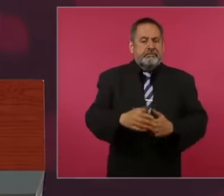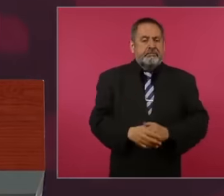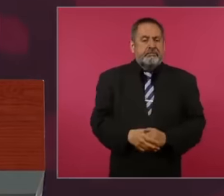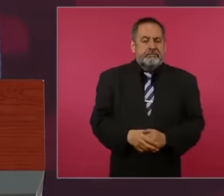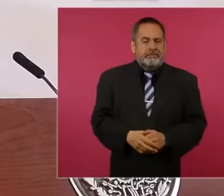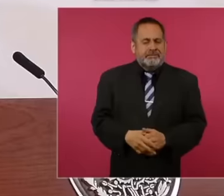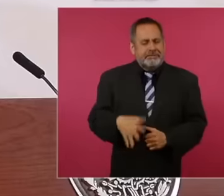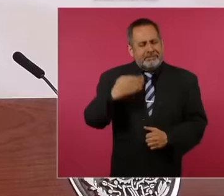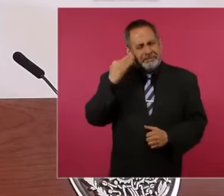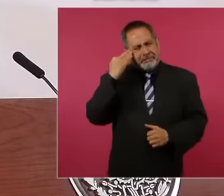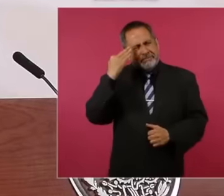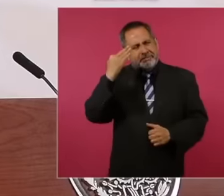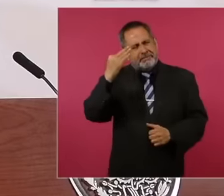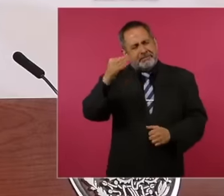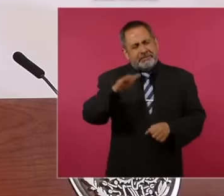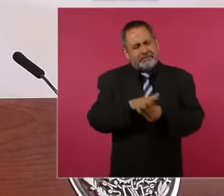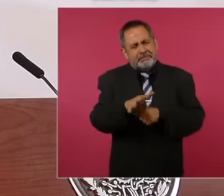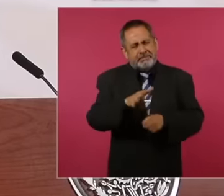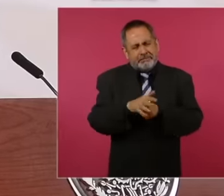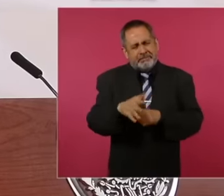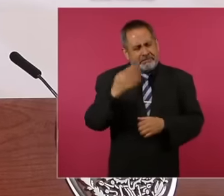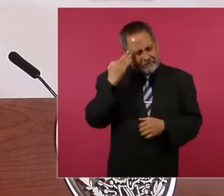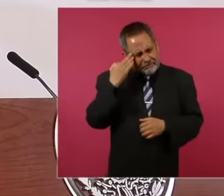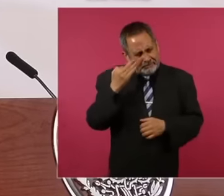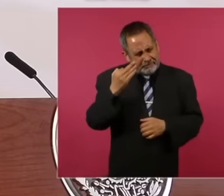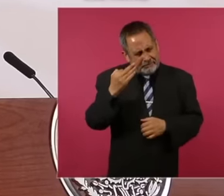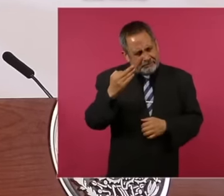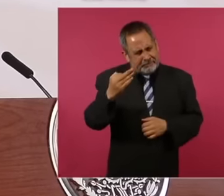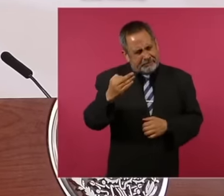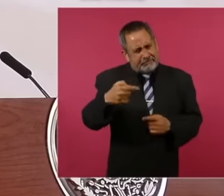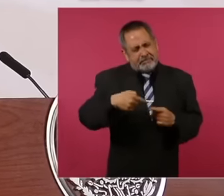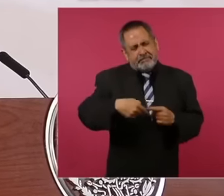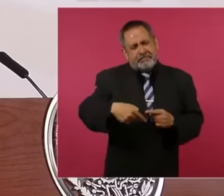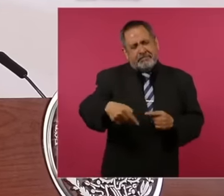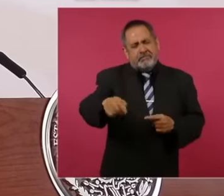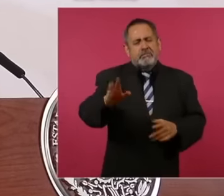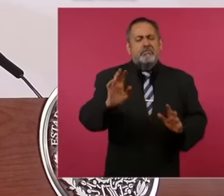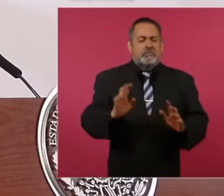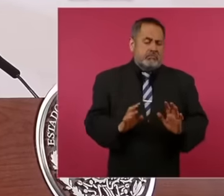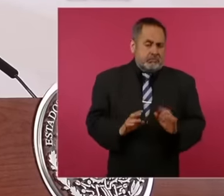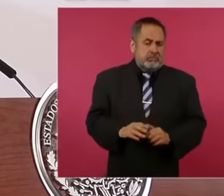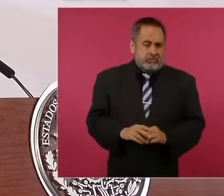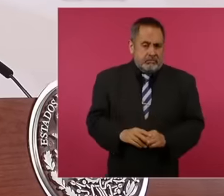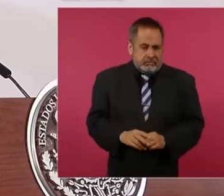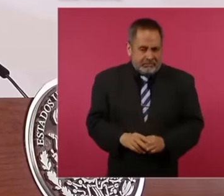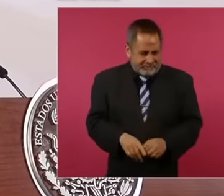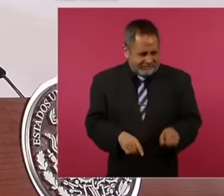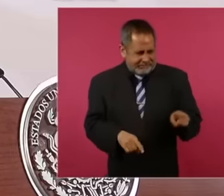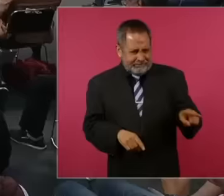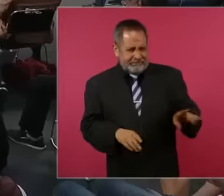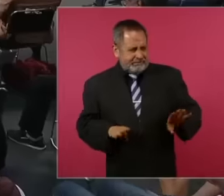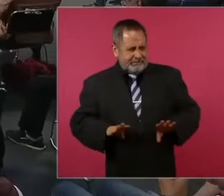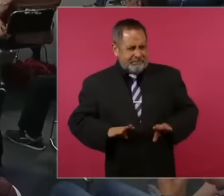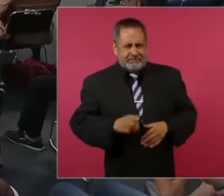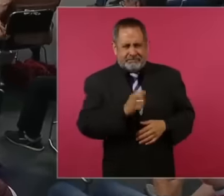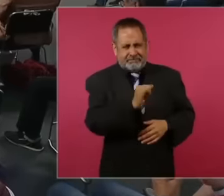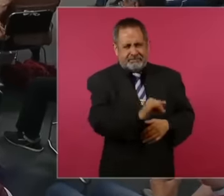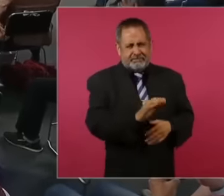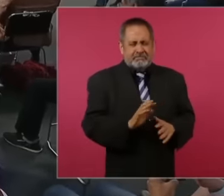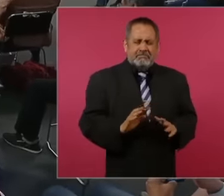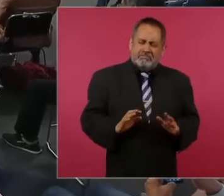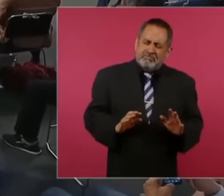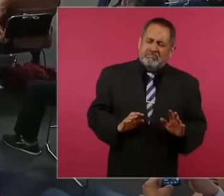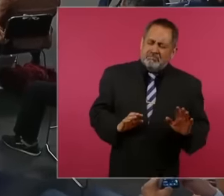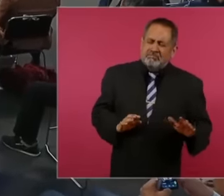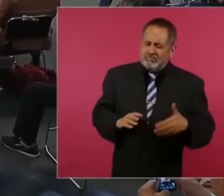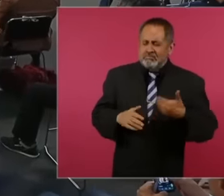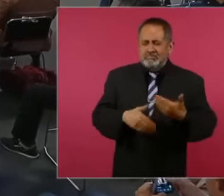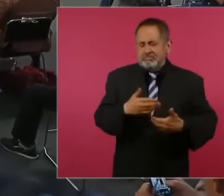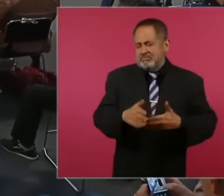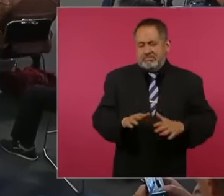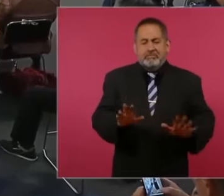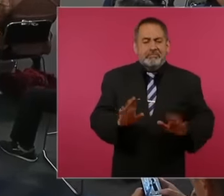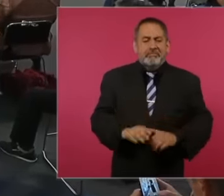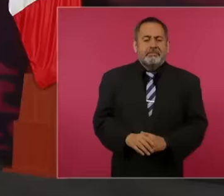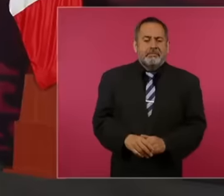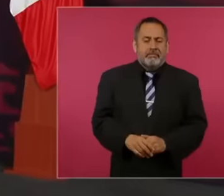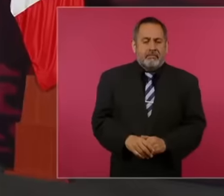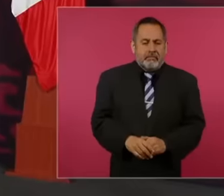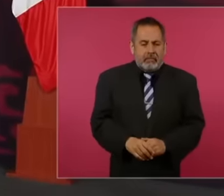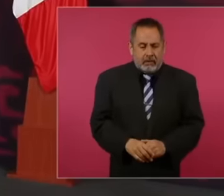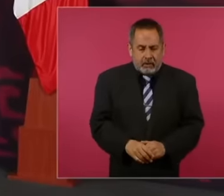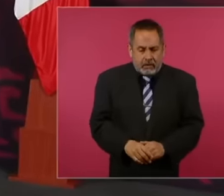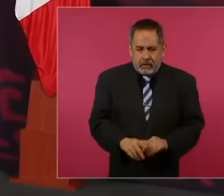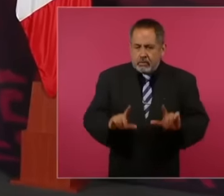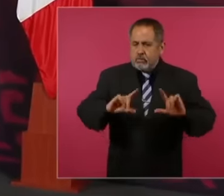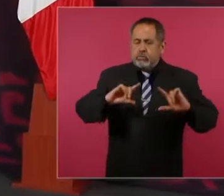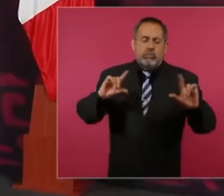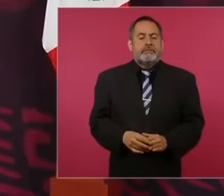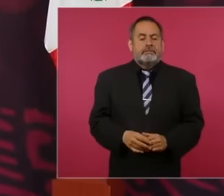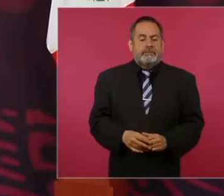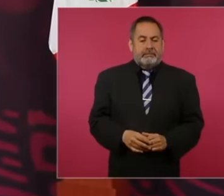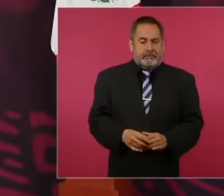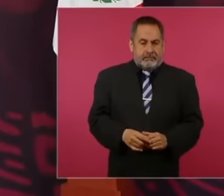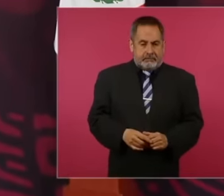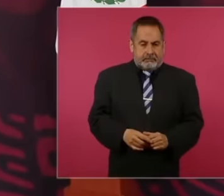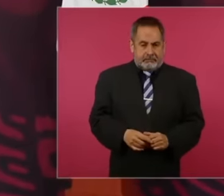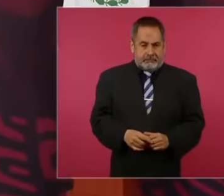time even these attitudes these behaviors I in very general terms without